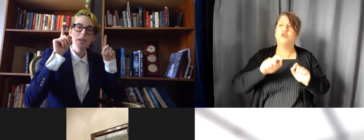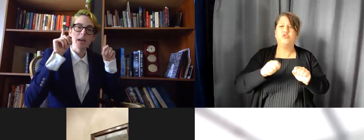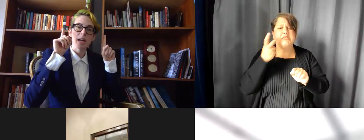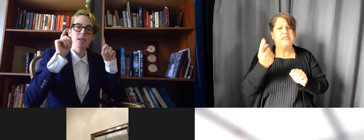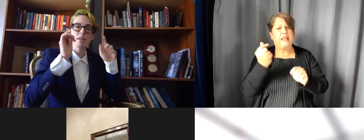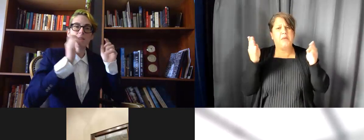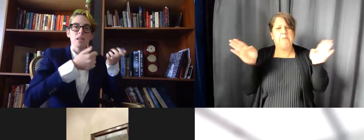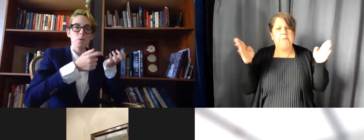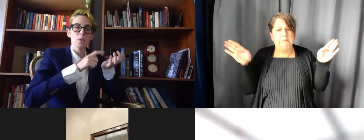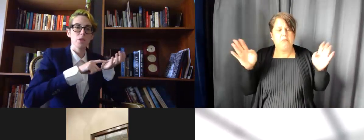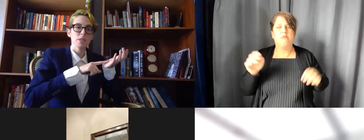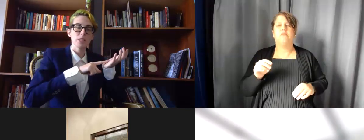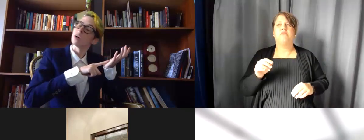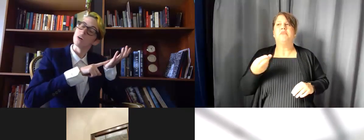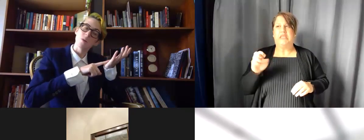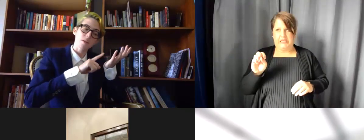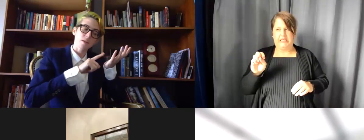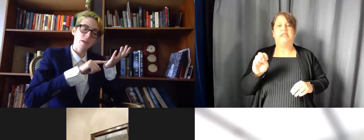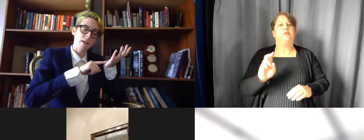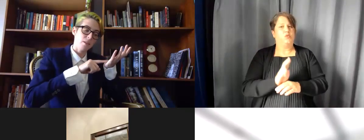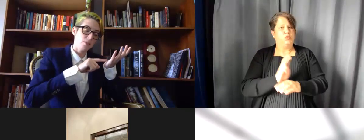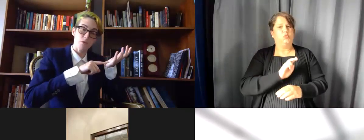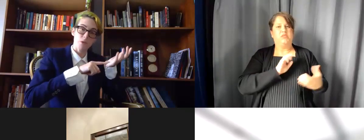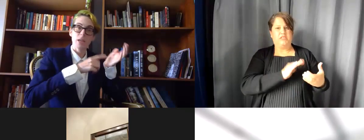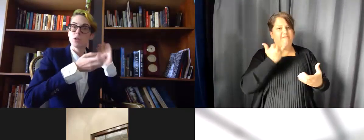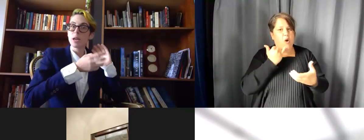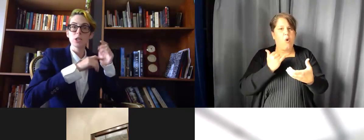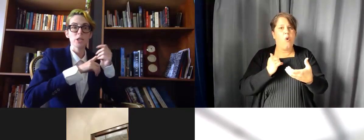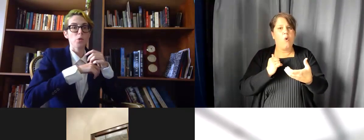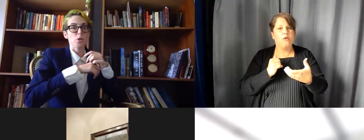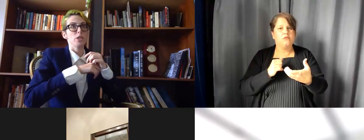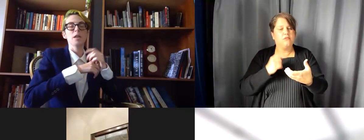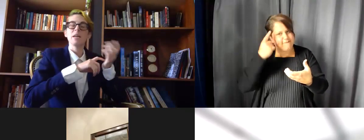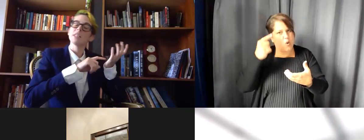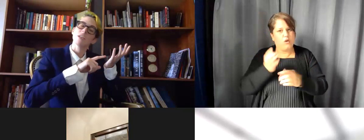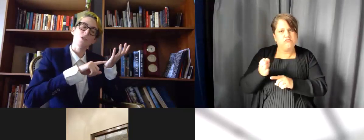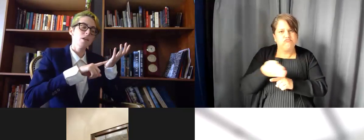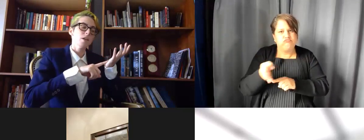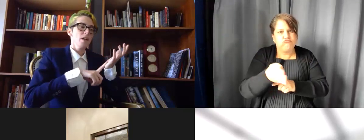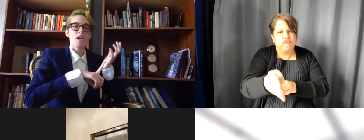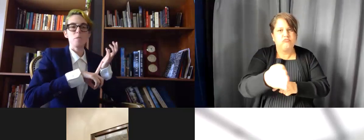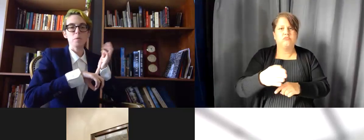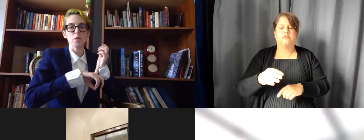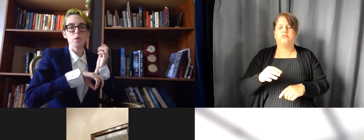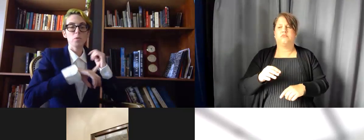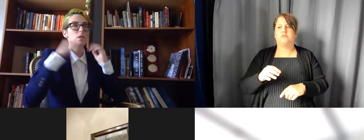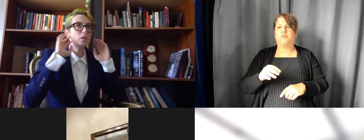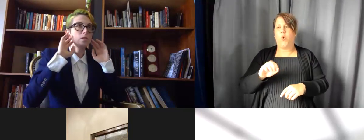Farrah Garland: and he would use his phone and to for like directions, or to check a message. Farrah Garland: And people would